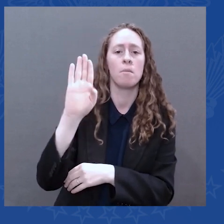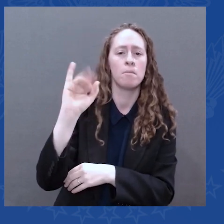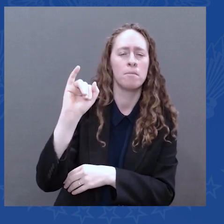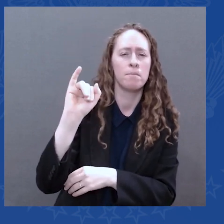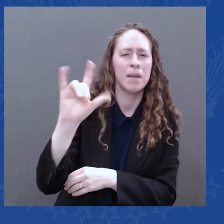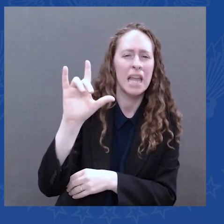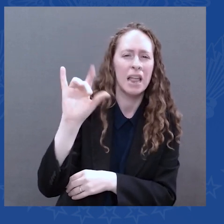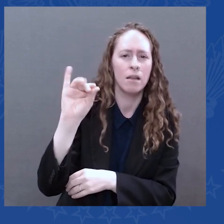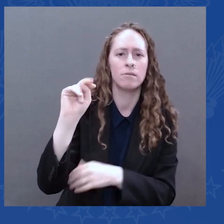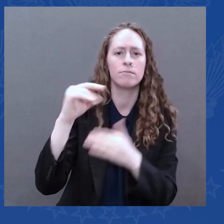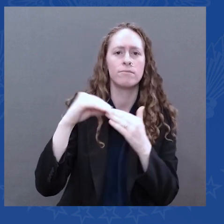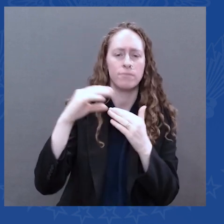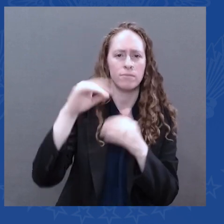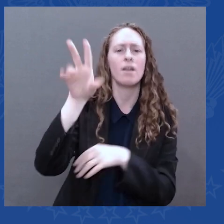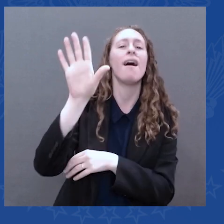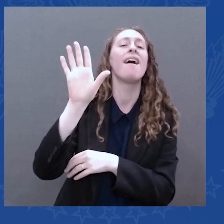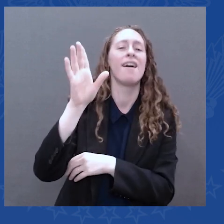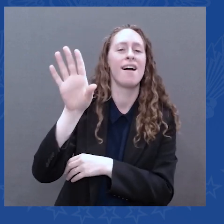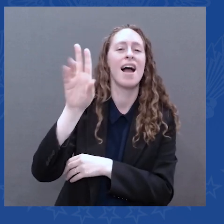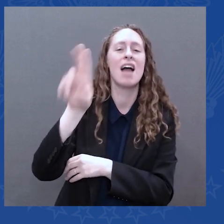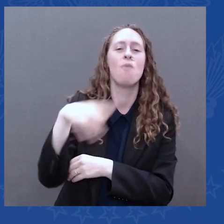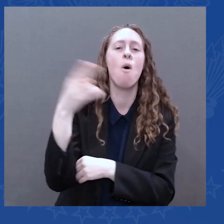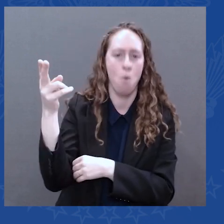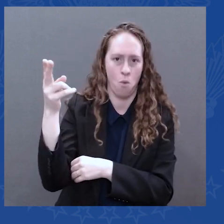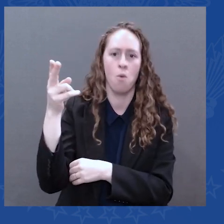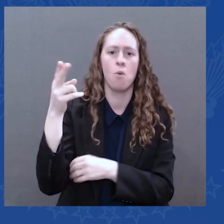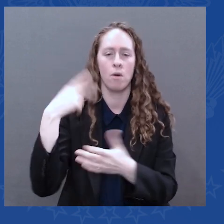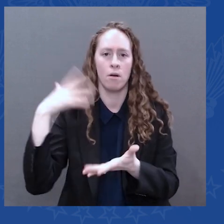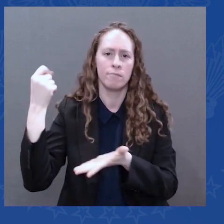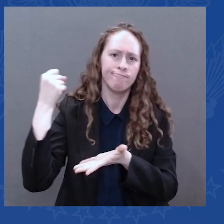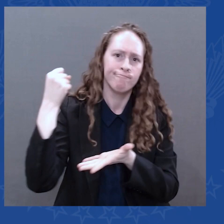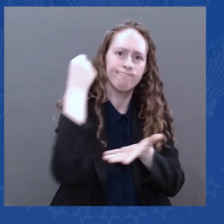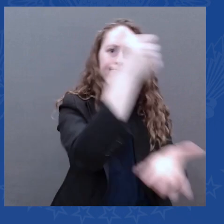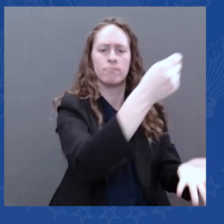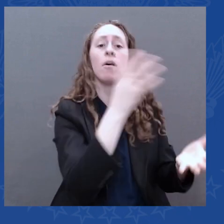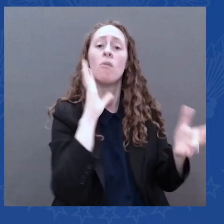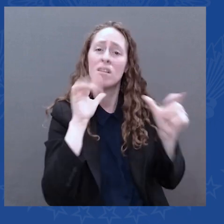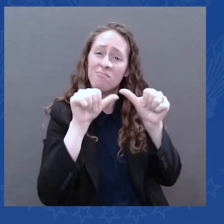This demonstrates our deep support for Ukraine and its citizens.